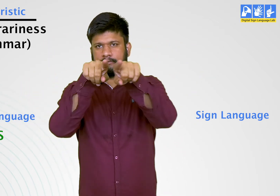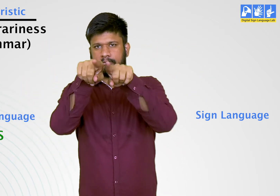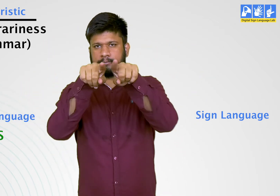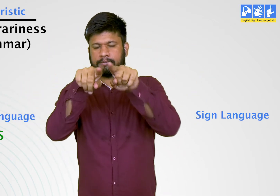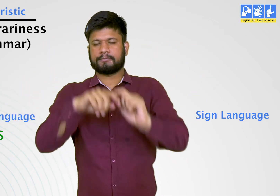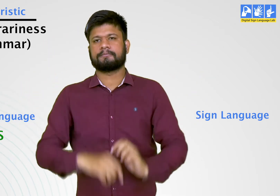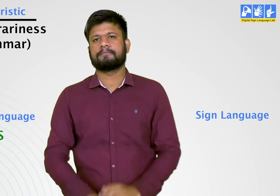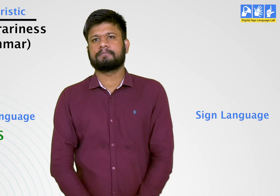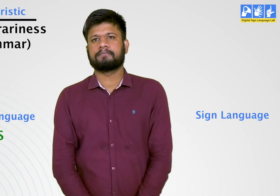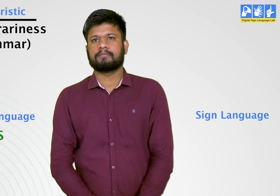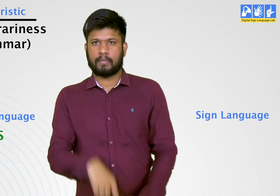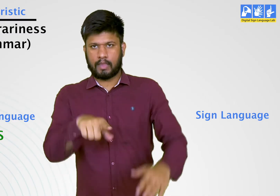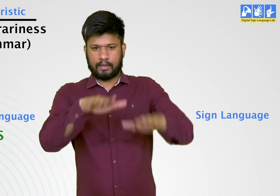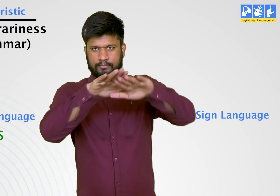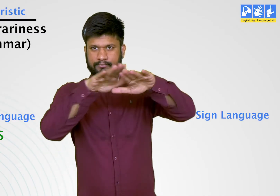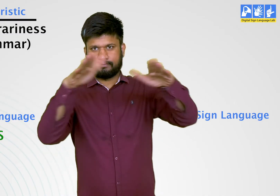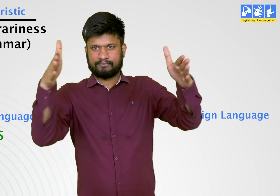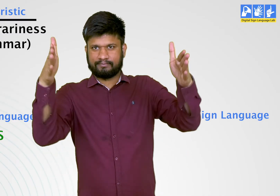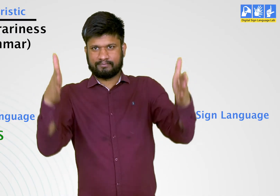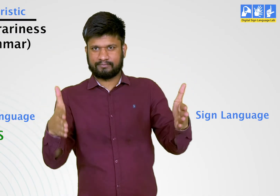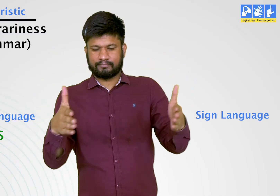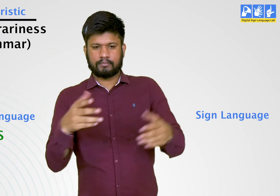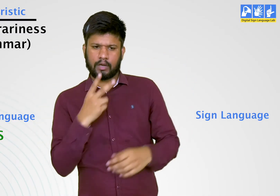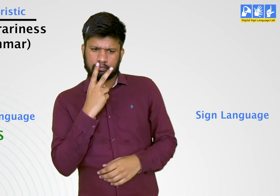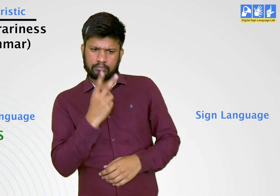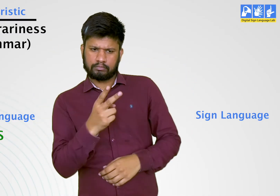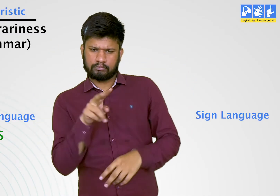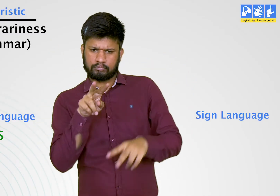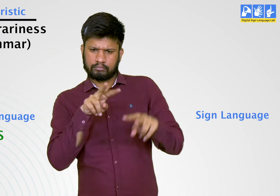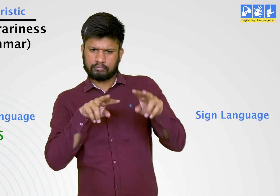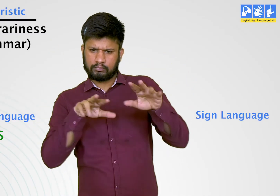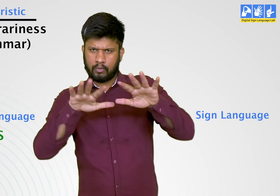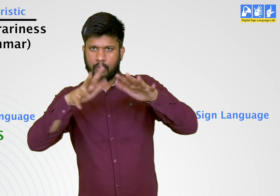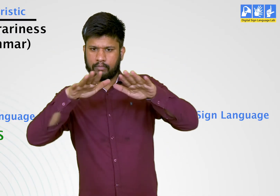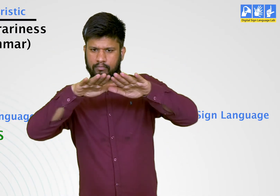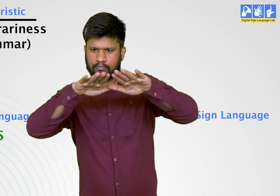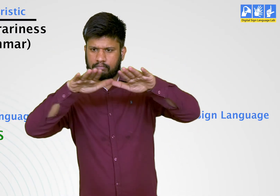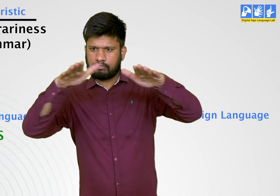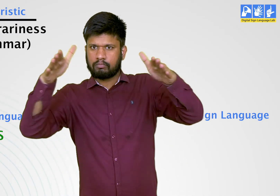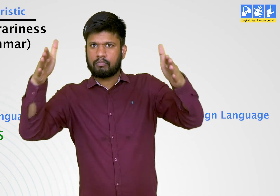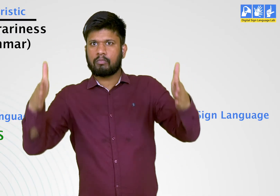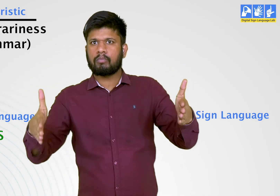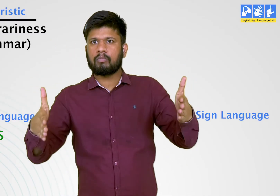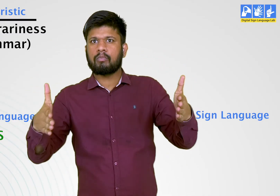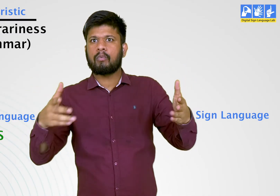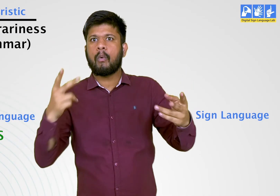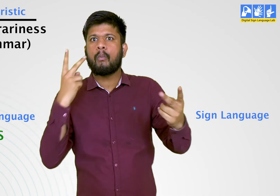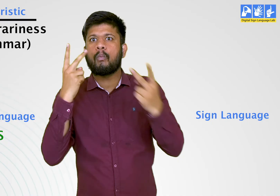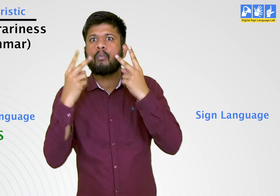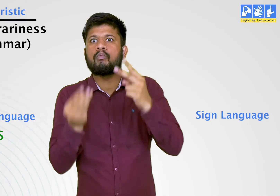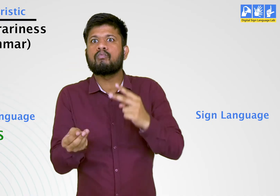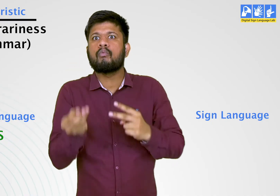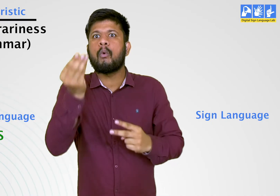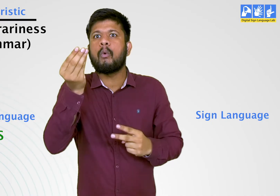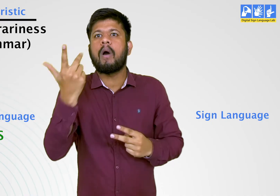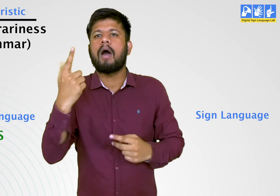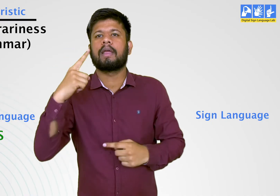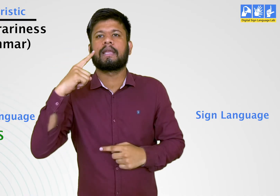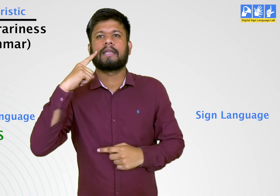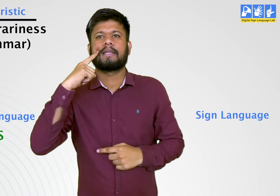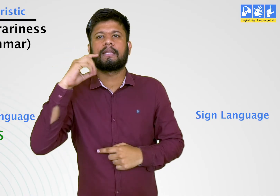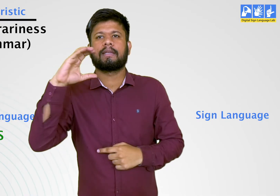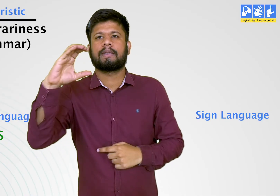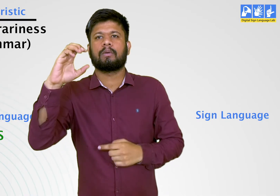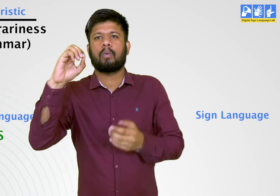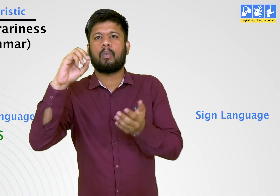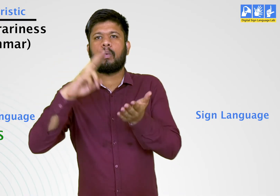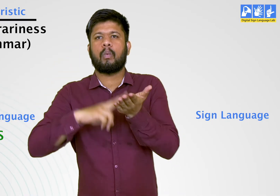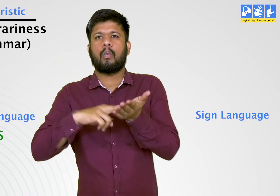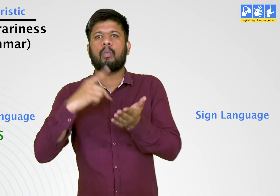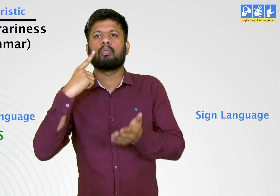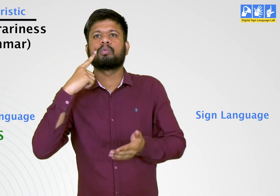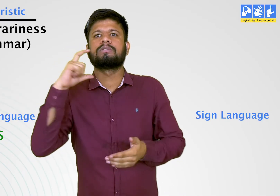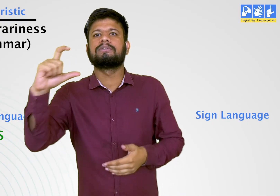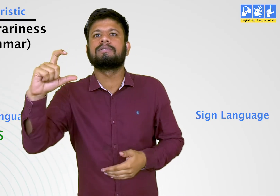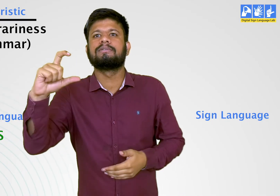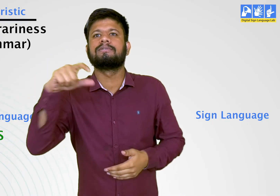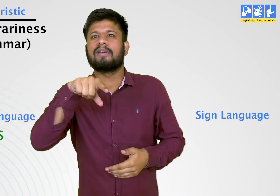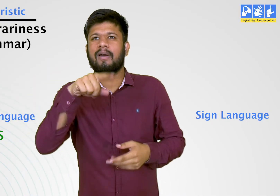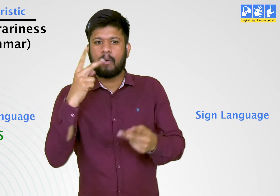For example, there is a connection between things and its sign like sign for Table, we represent the sign with a flat top and side legs. It is iconic.